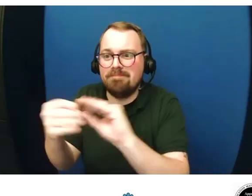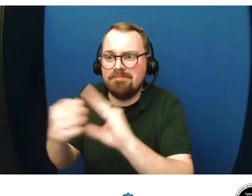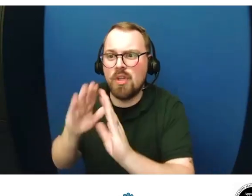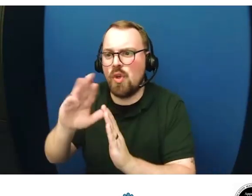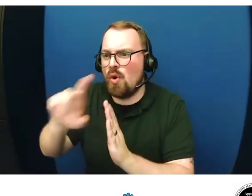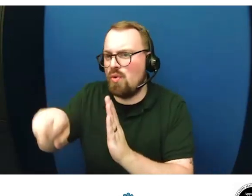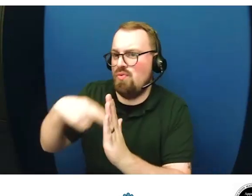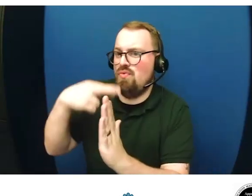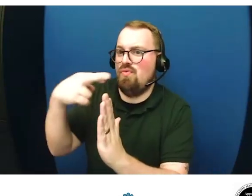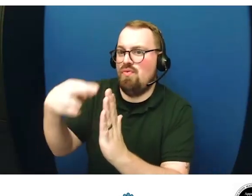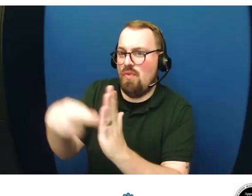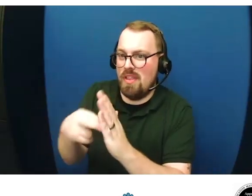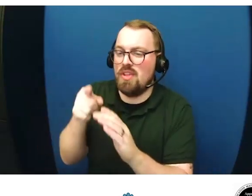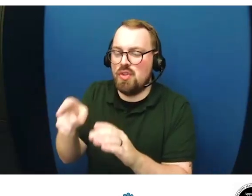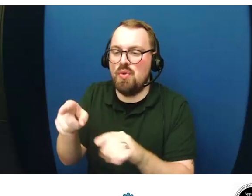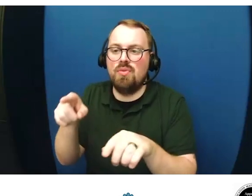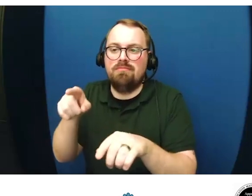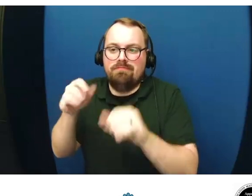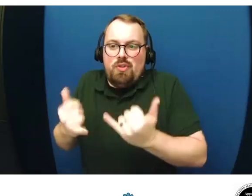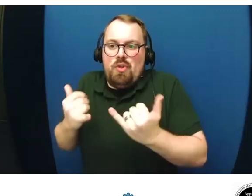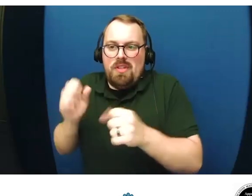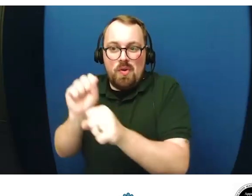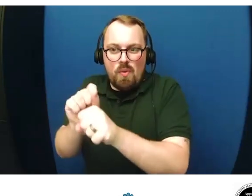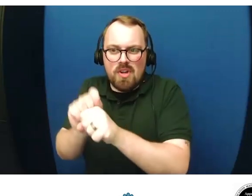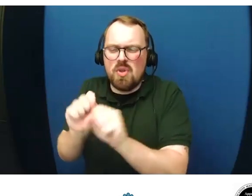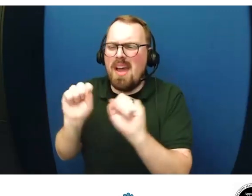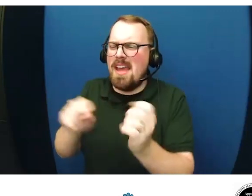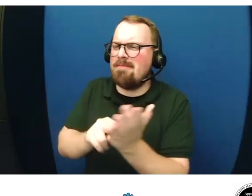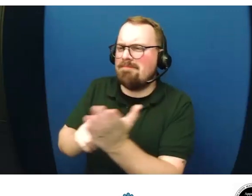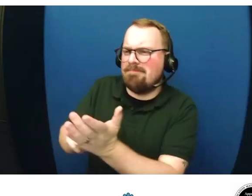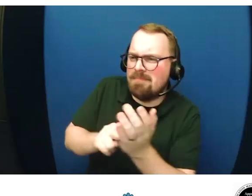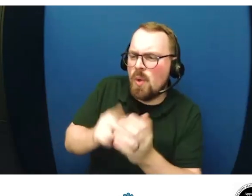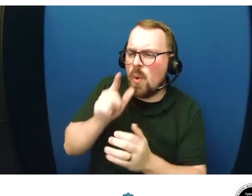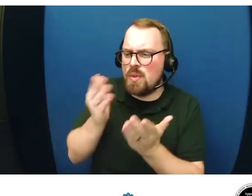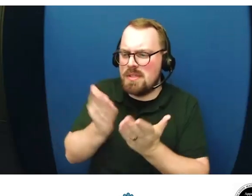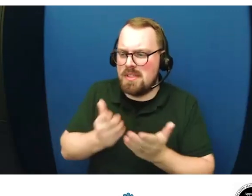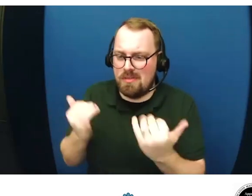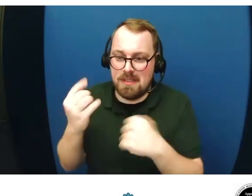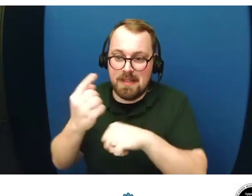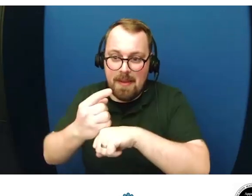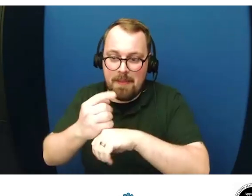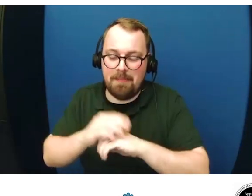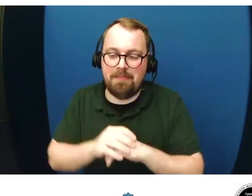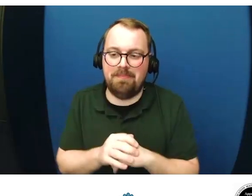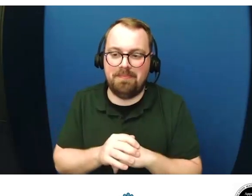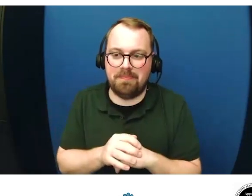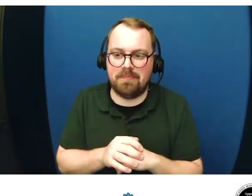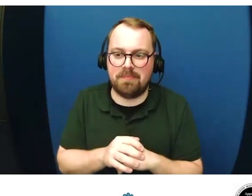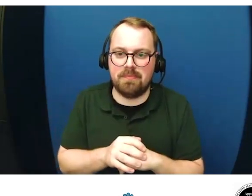what role that you are serving in, so I can kind of get a sense of who's here today,